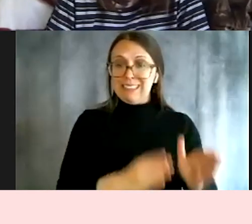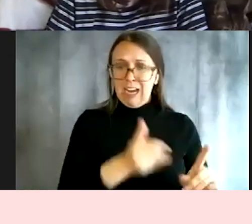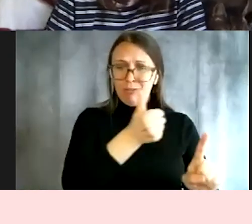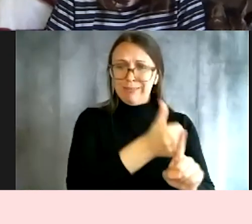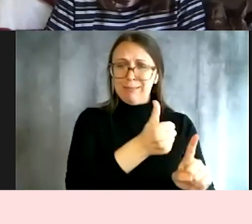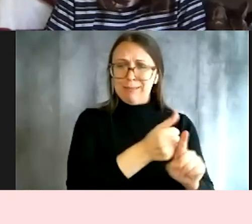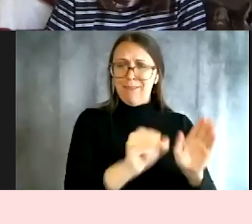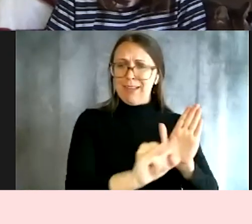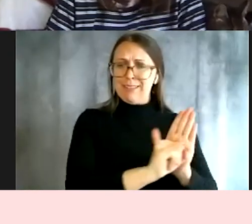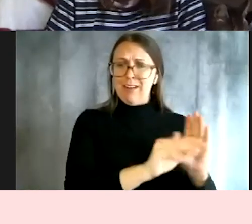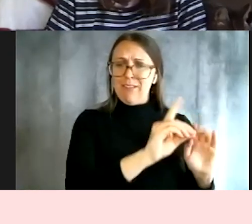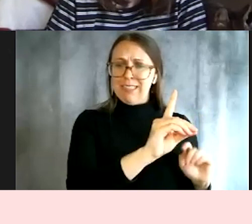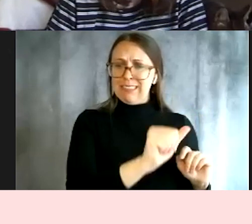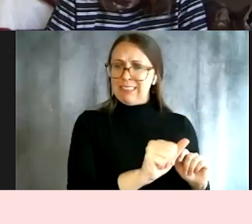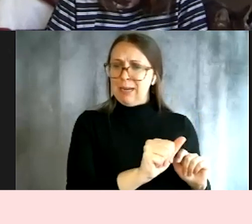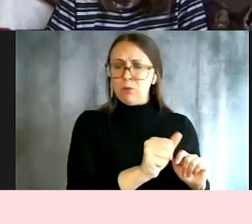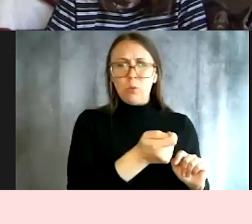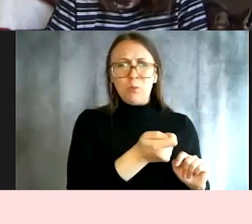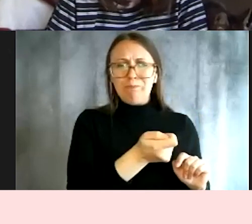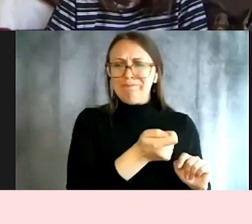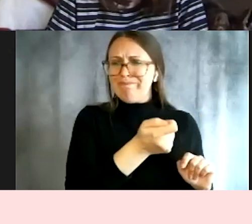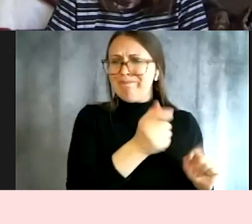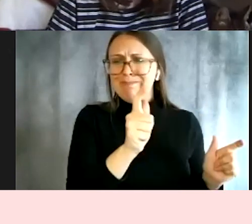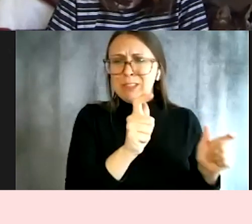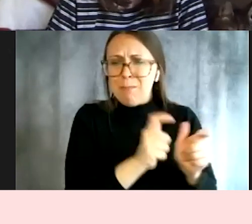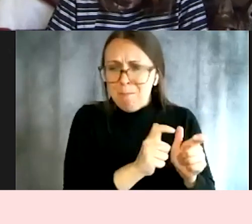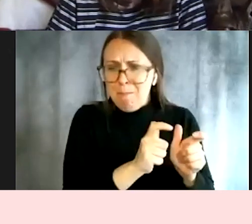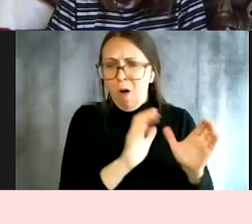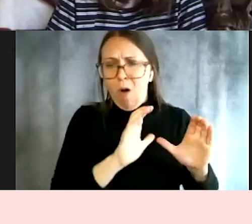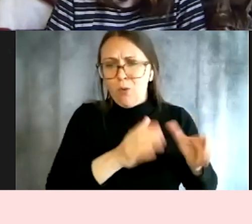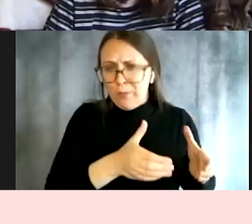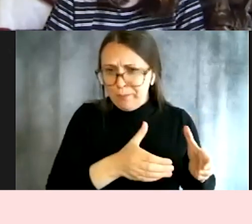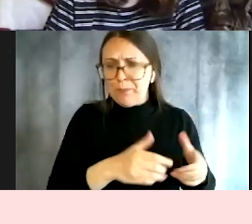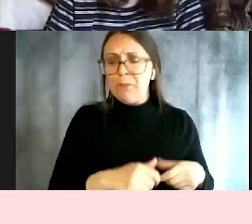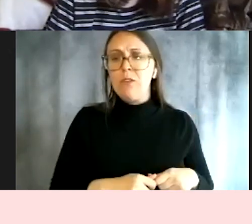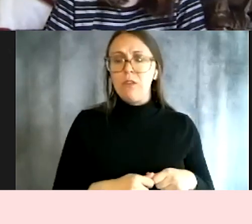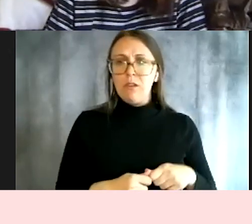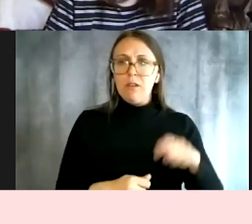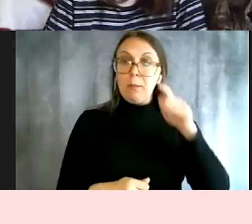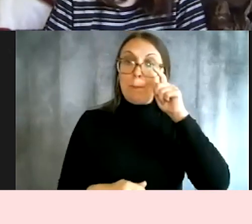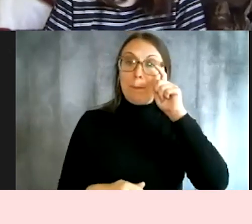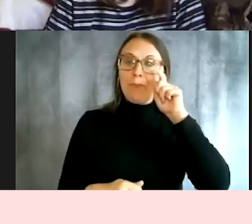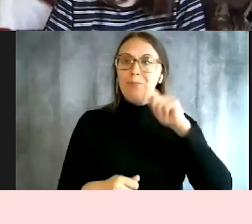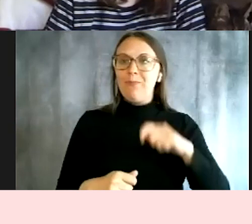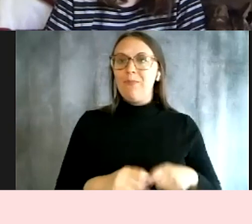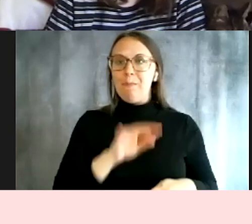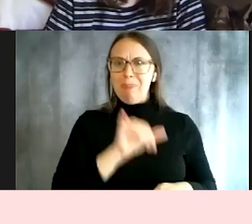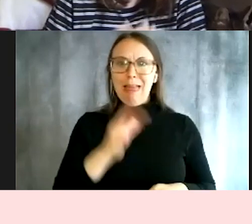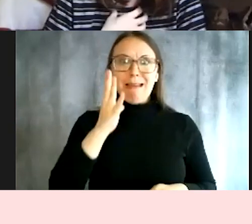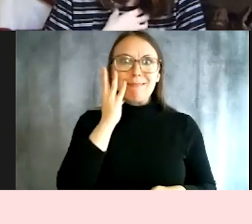but it's a huge asset to a designer to have that experience and that personal